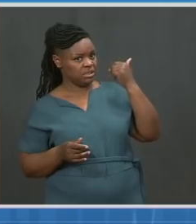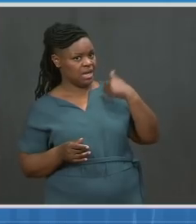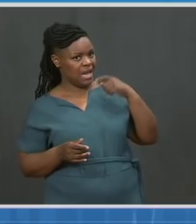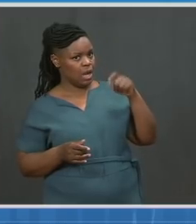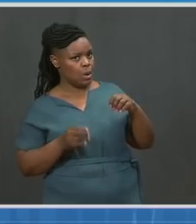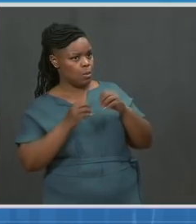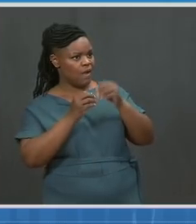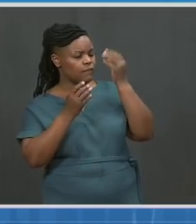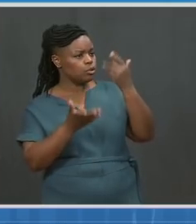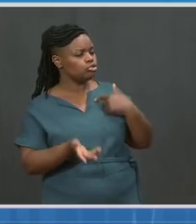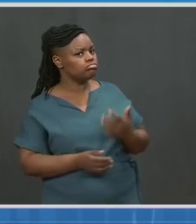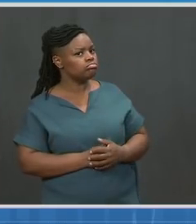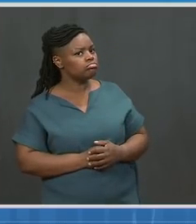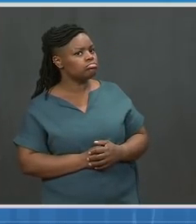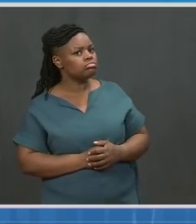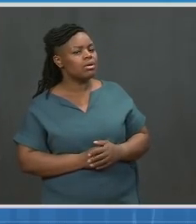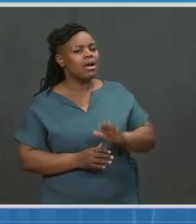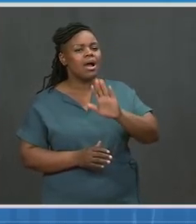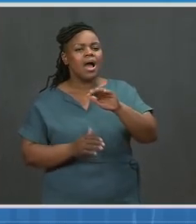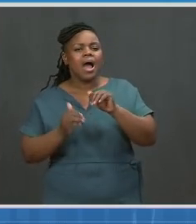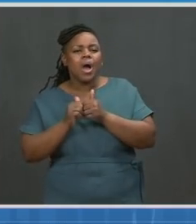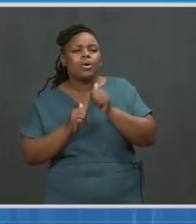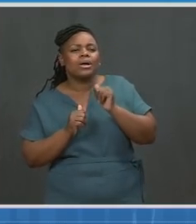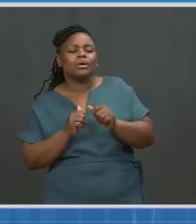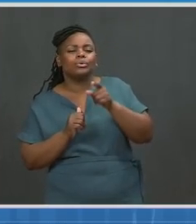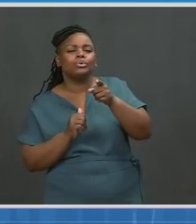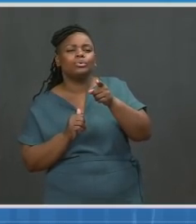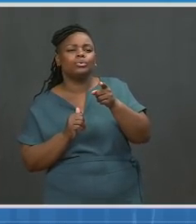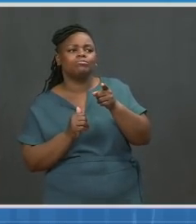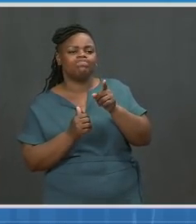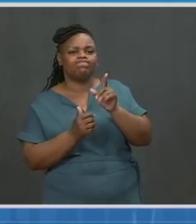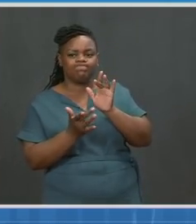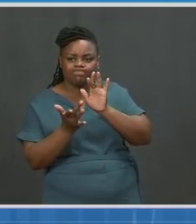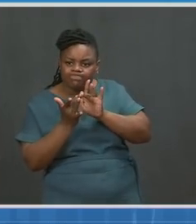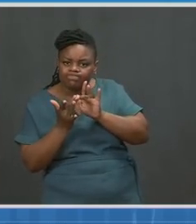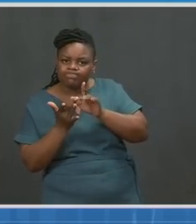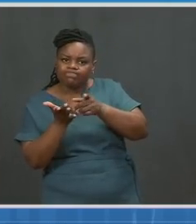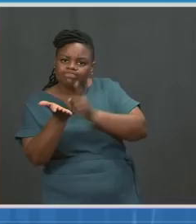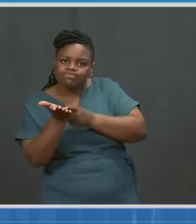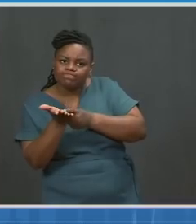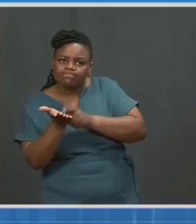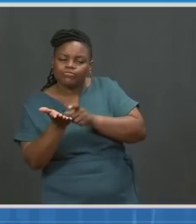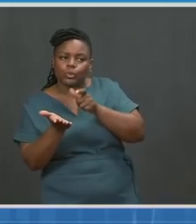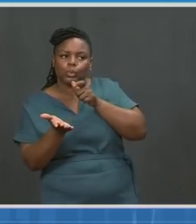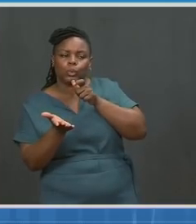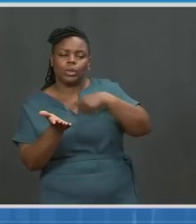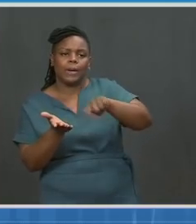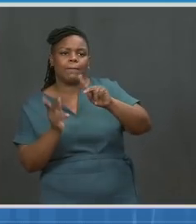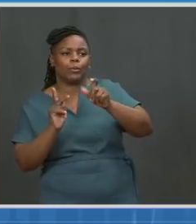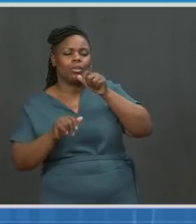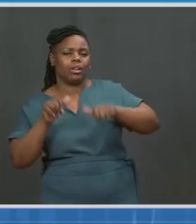How do you get to those people who are still skeptical? Dr. Walensky: Yeah, we're spending an extraordinary amount of effort